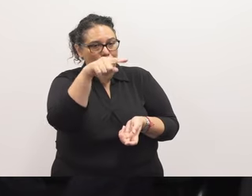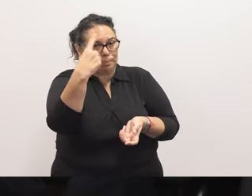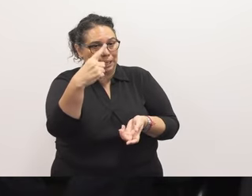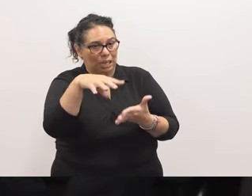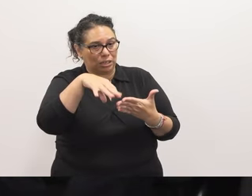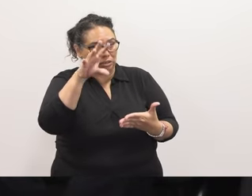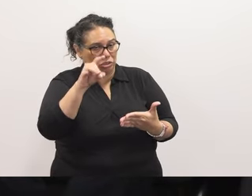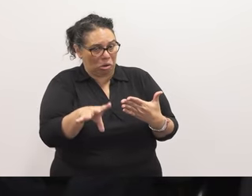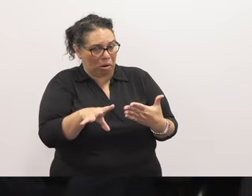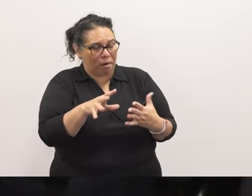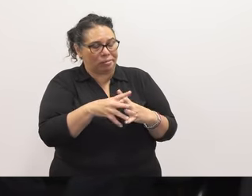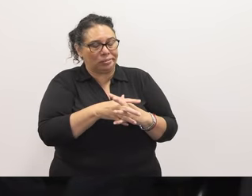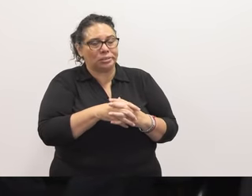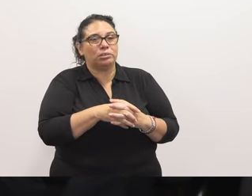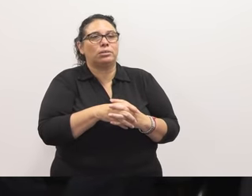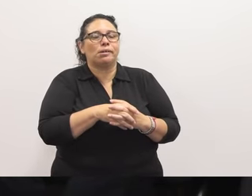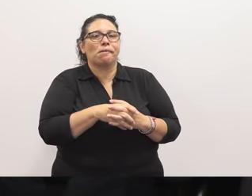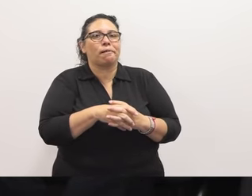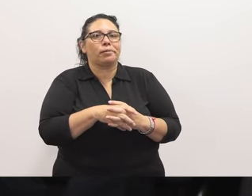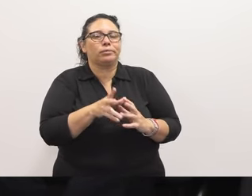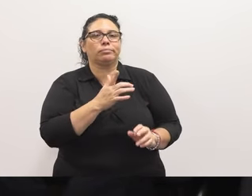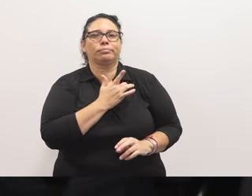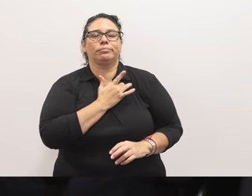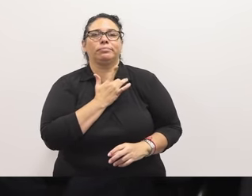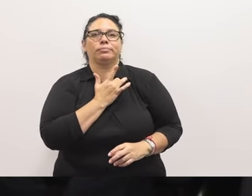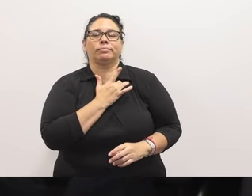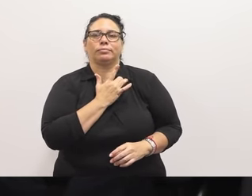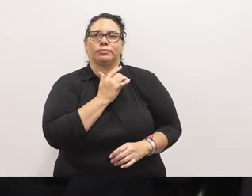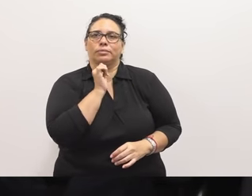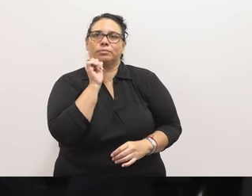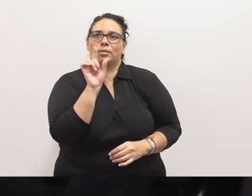And the sense that not only do you have someone